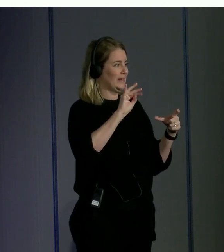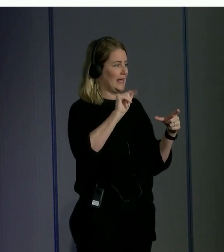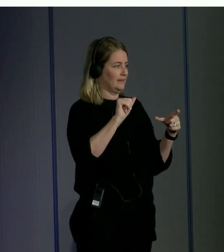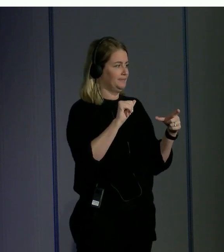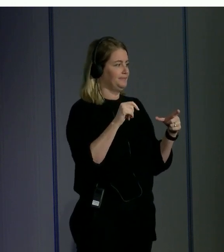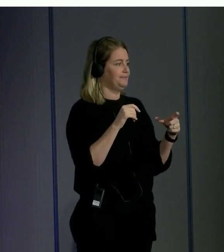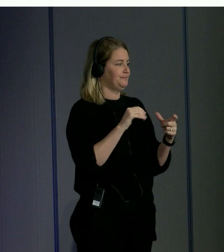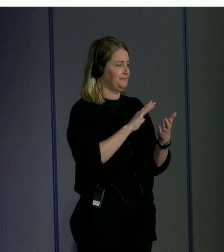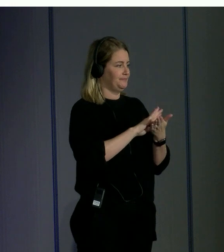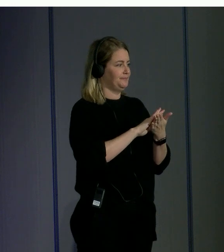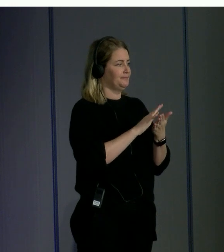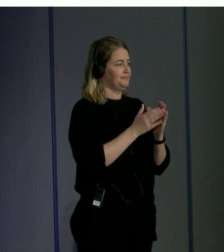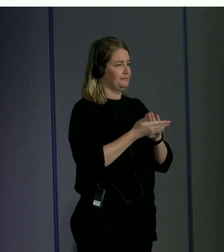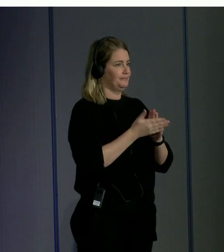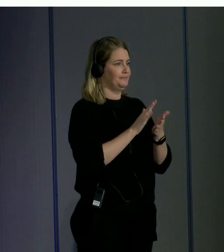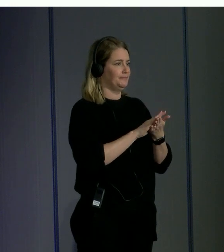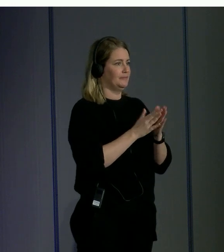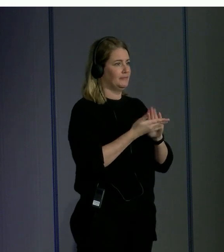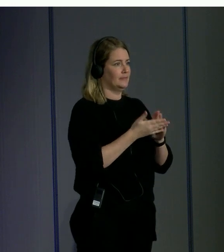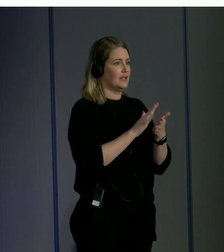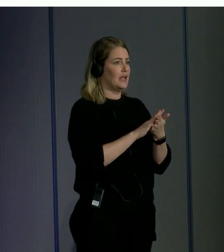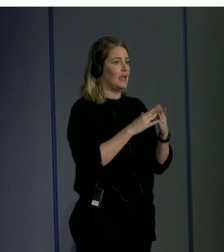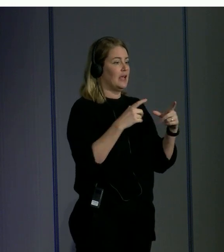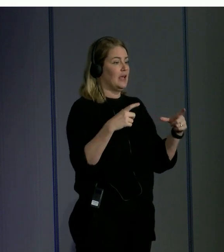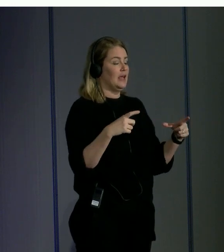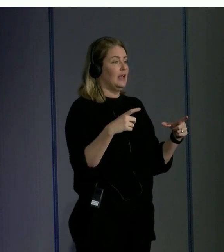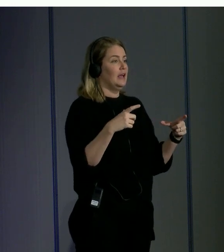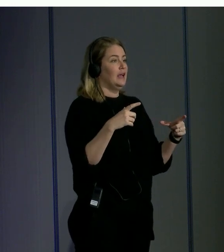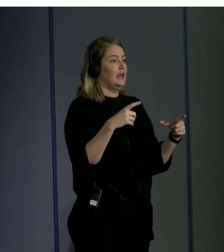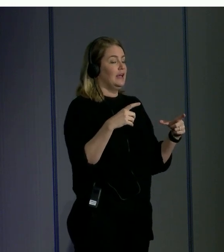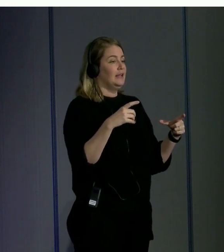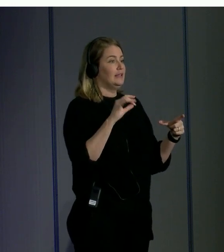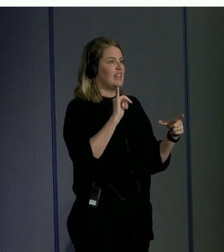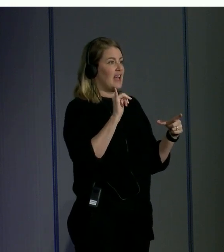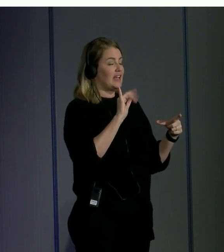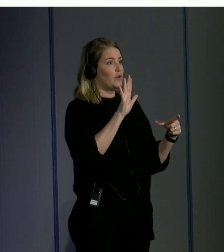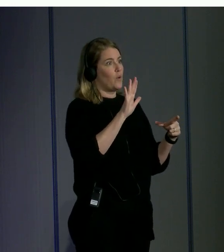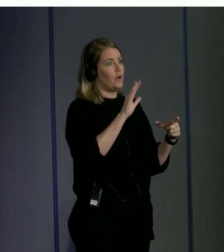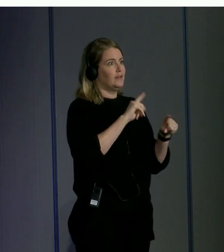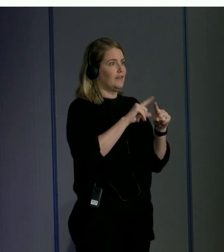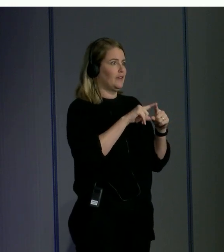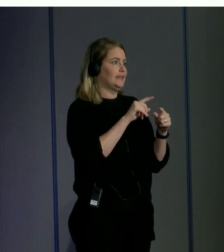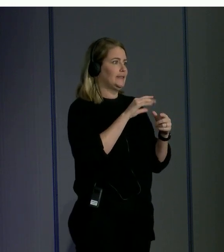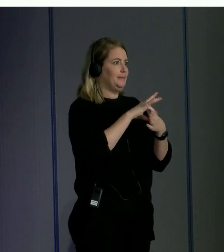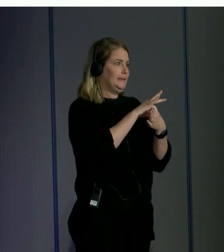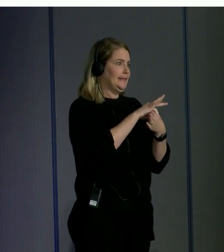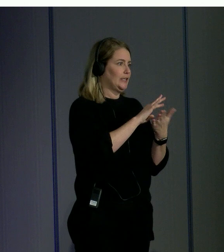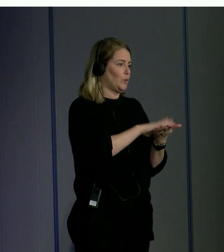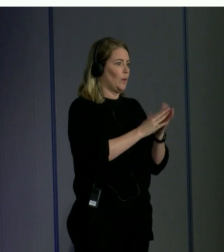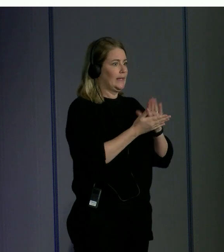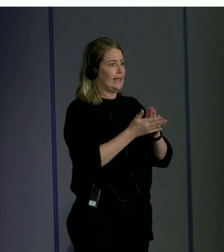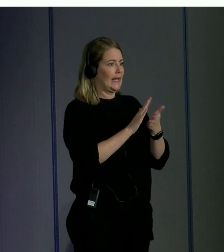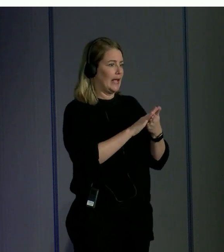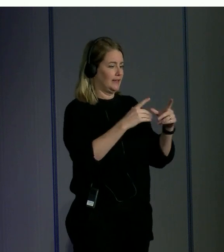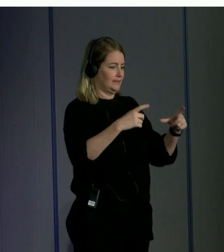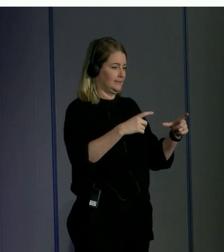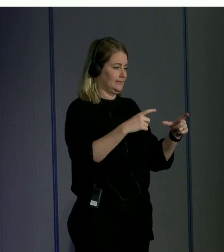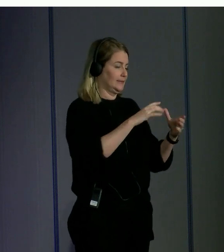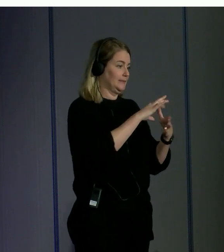Really simple. Think about your supply chain for variation of meat on a tortilla. Meat and tortillas.